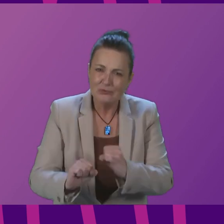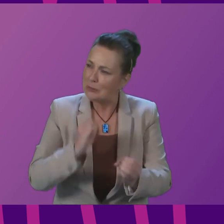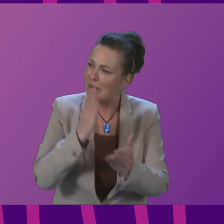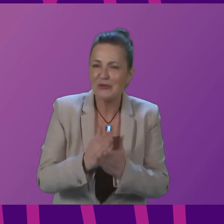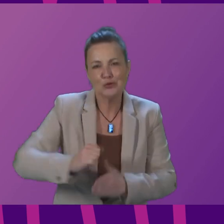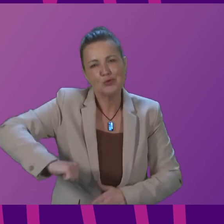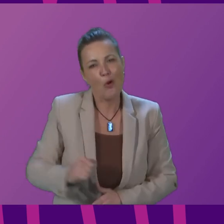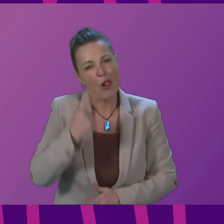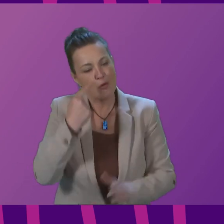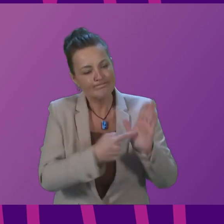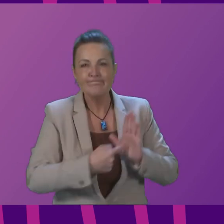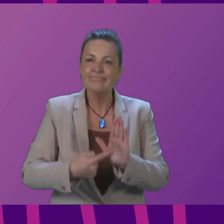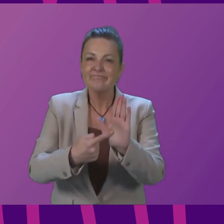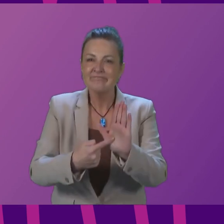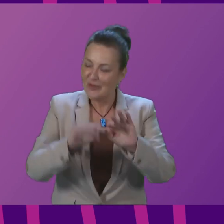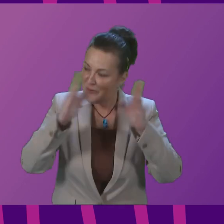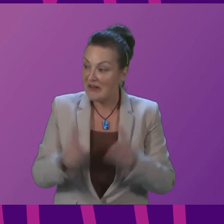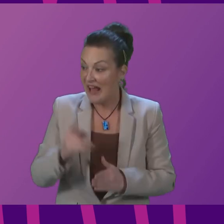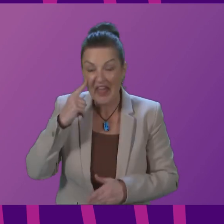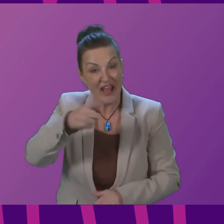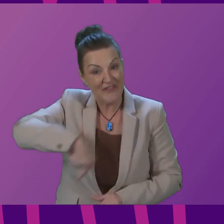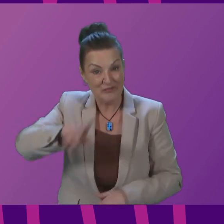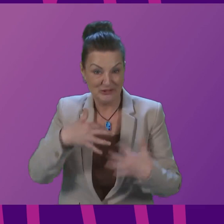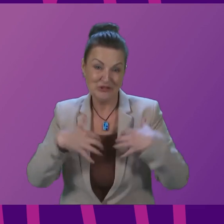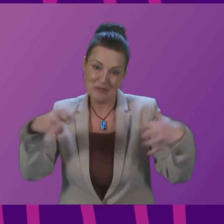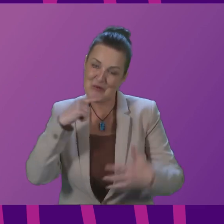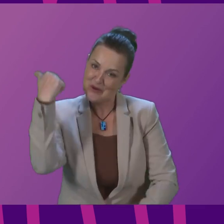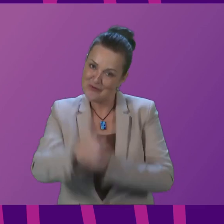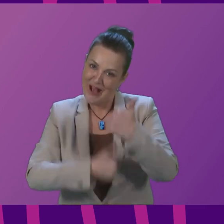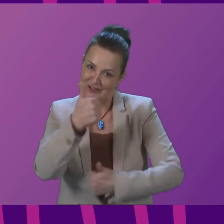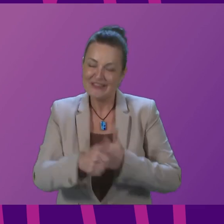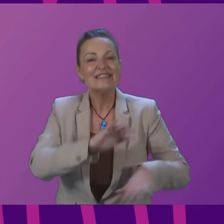to shine globally. I hope that everyone in the chamber will join me in congratulating Seafood Scotland on such